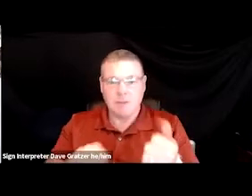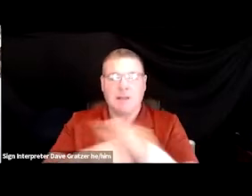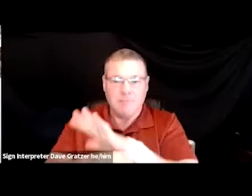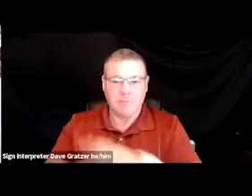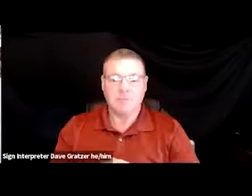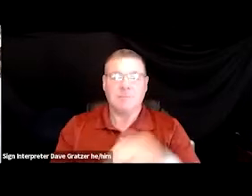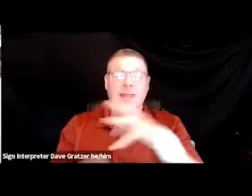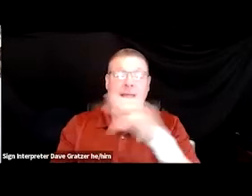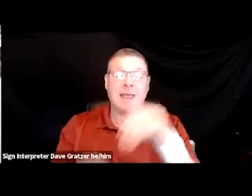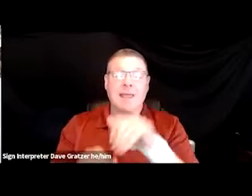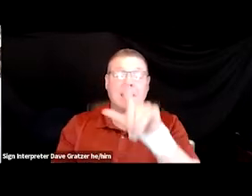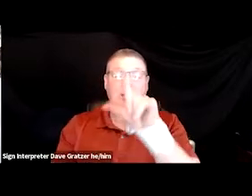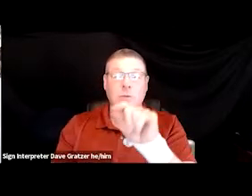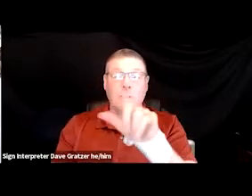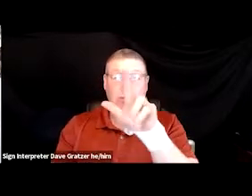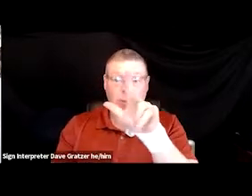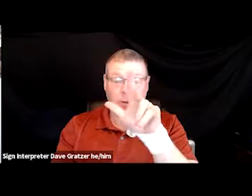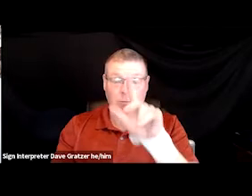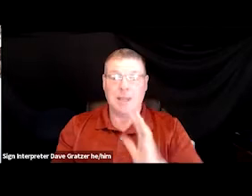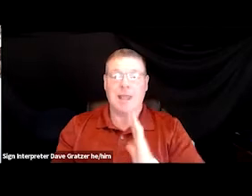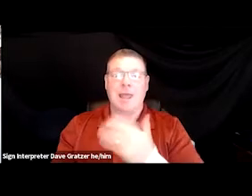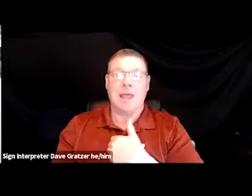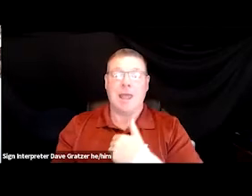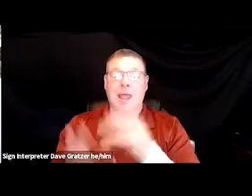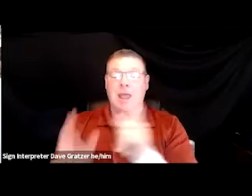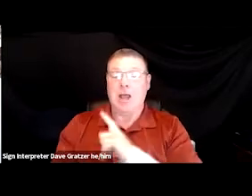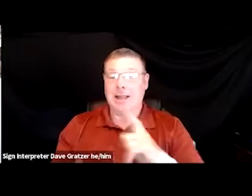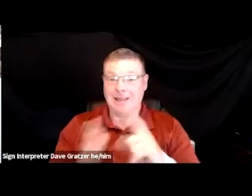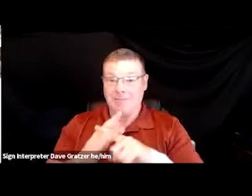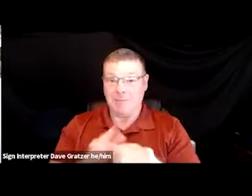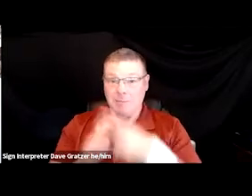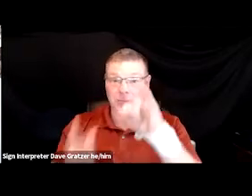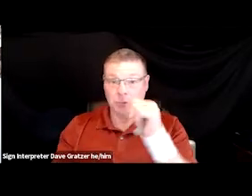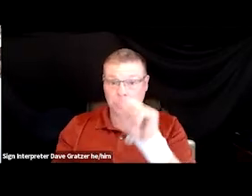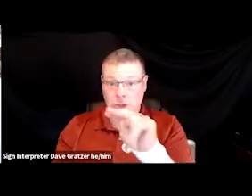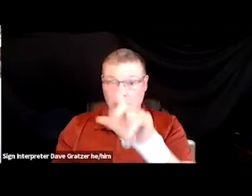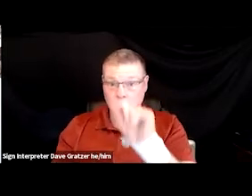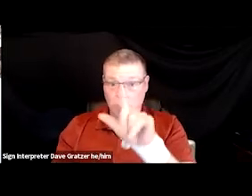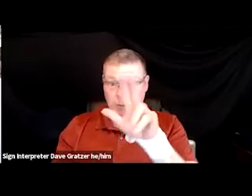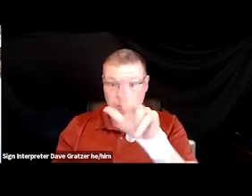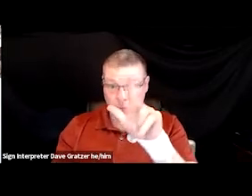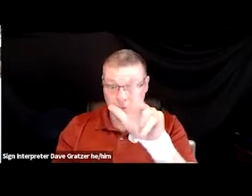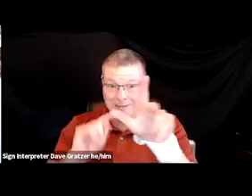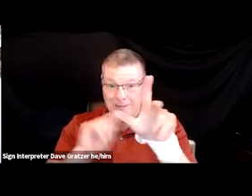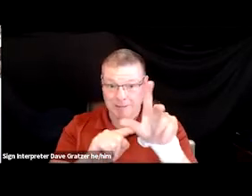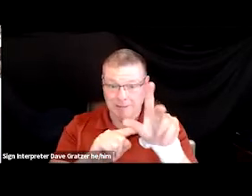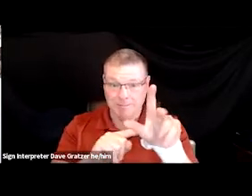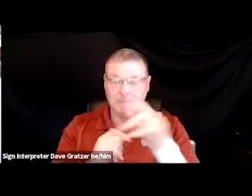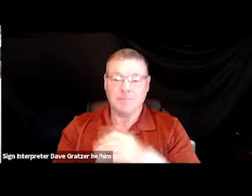And in 2023, our legislative session begins in January of 2023.